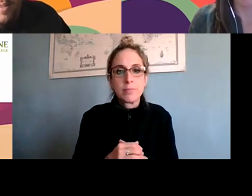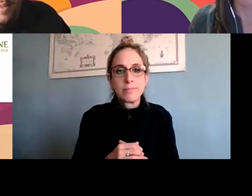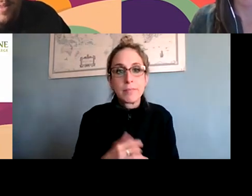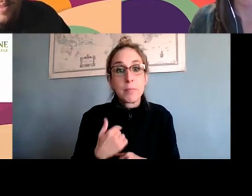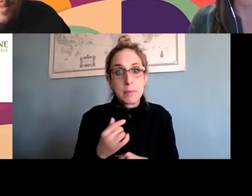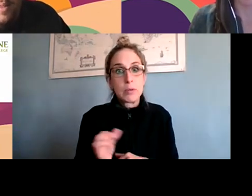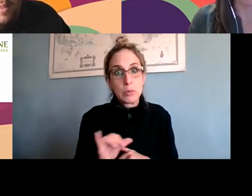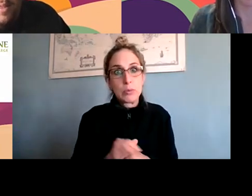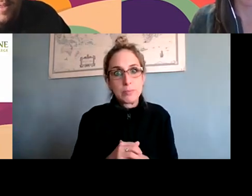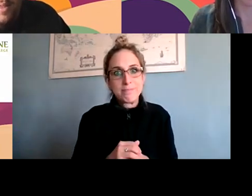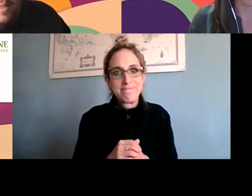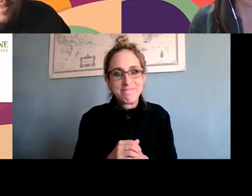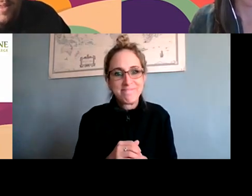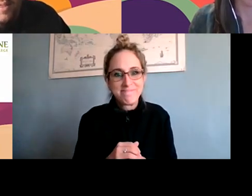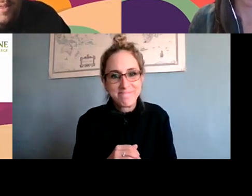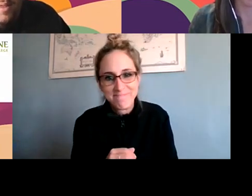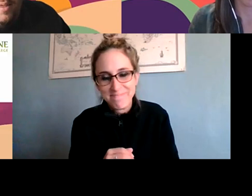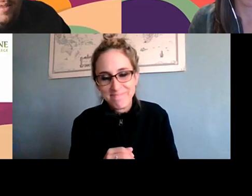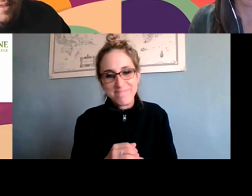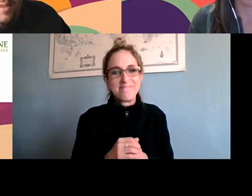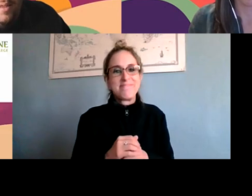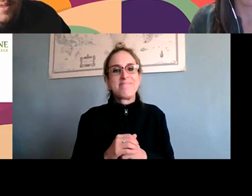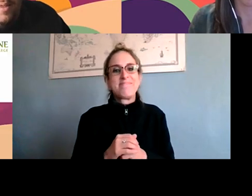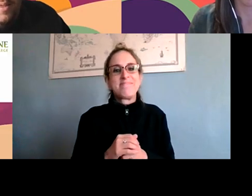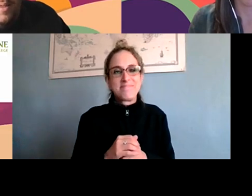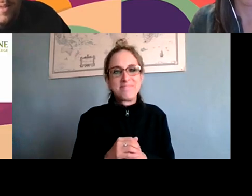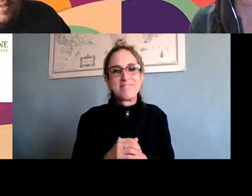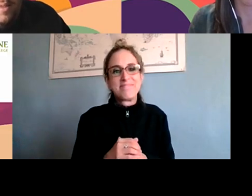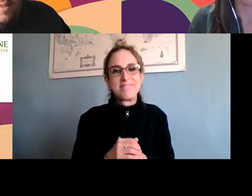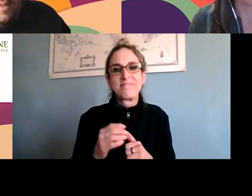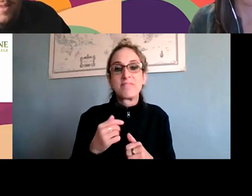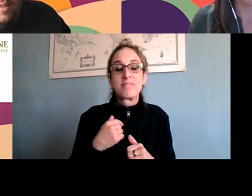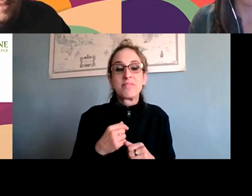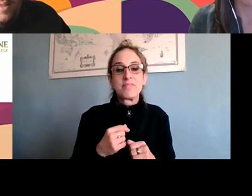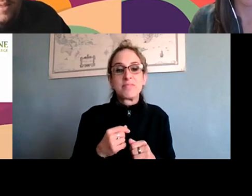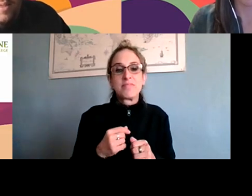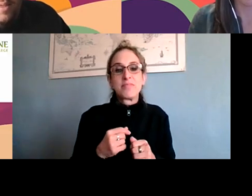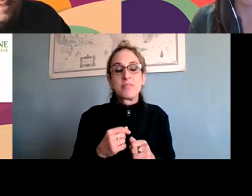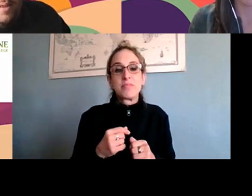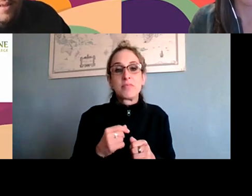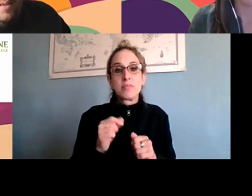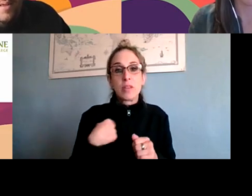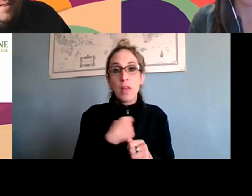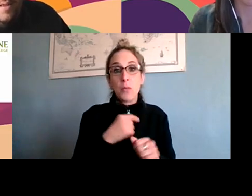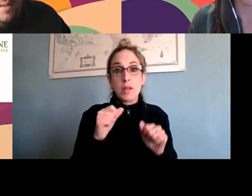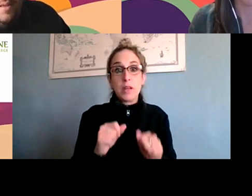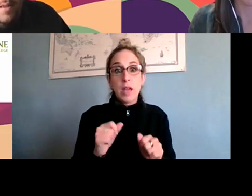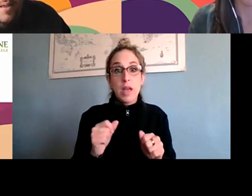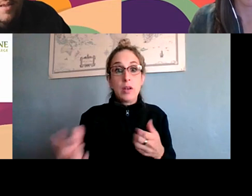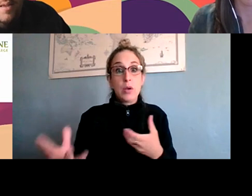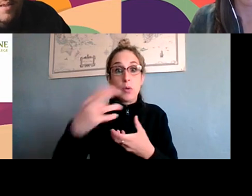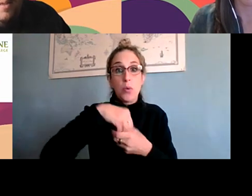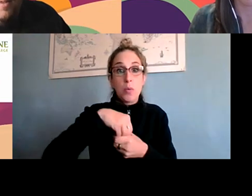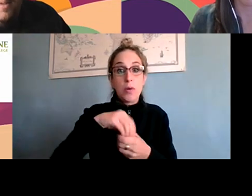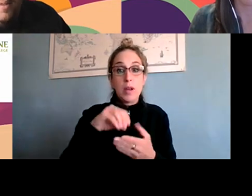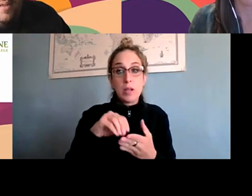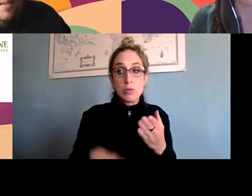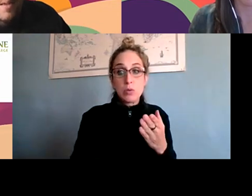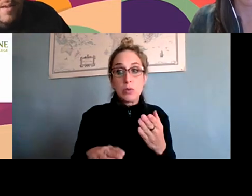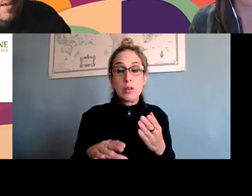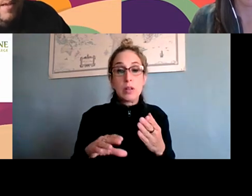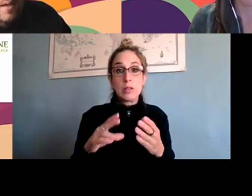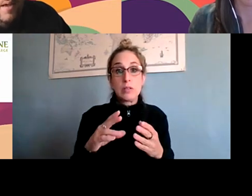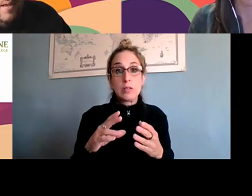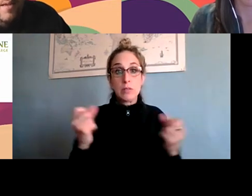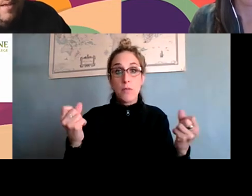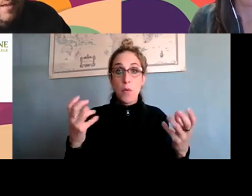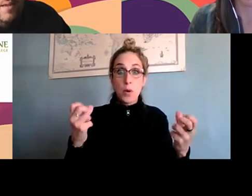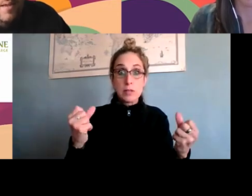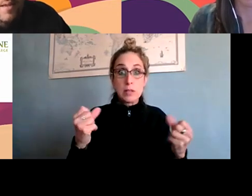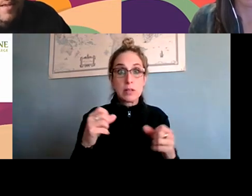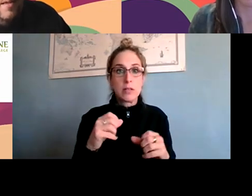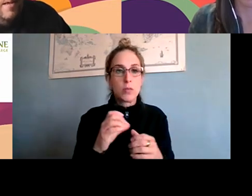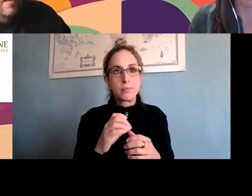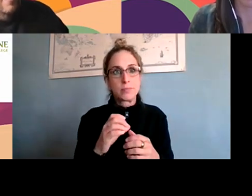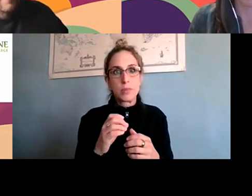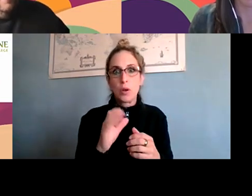Aurora Chang: yeah I mean, I think, as much as we can authentically incorporate students voices into the curriculum, you know it's like that saying right.